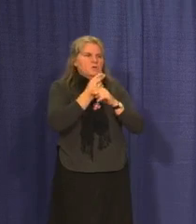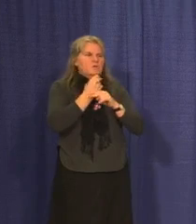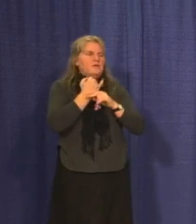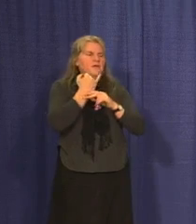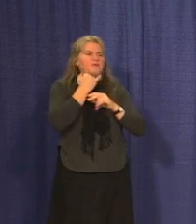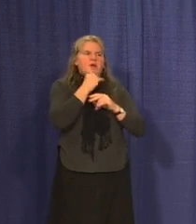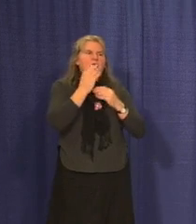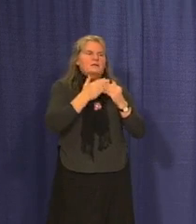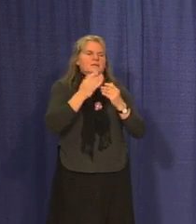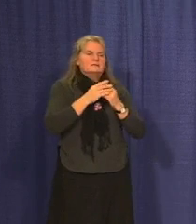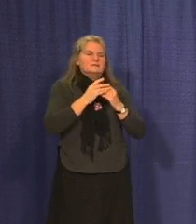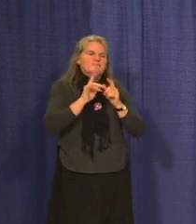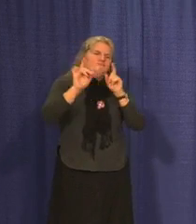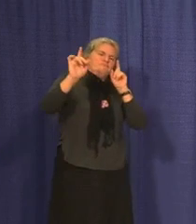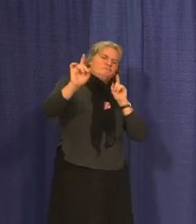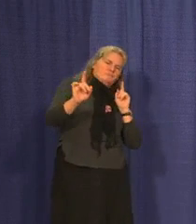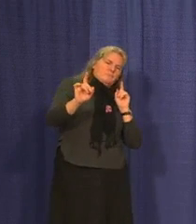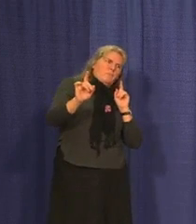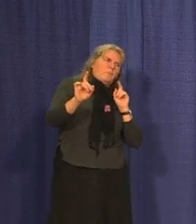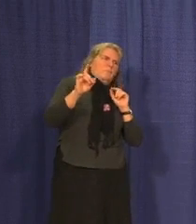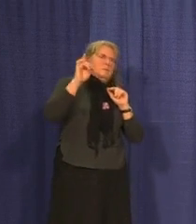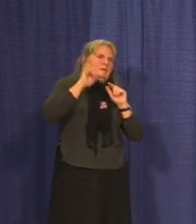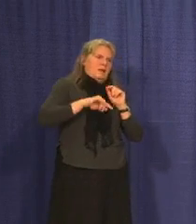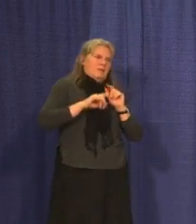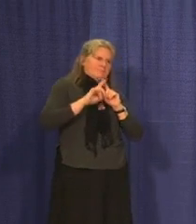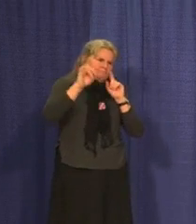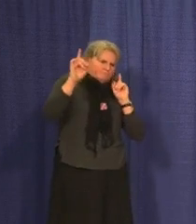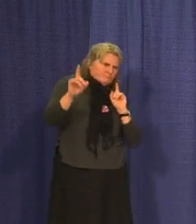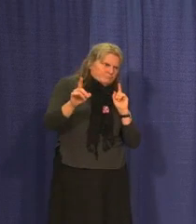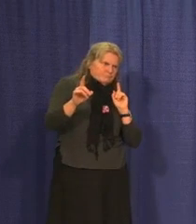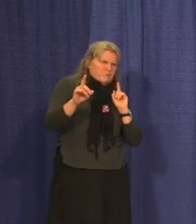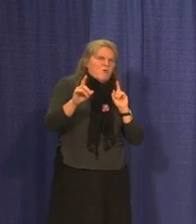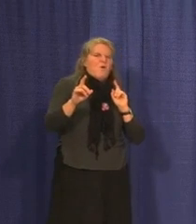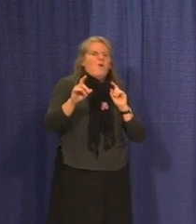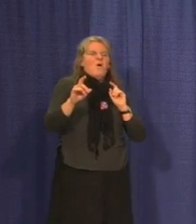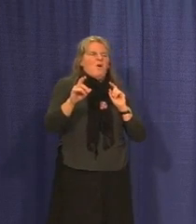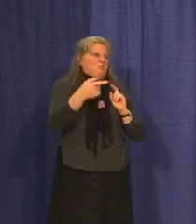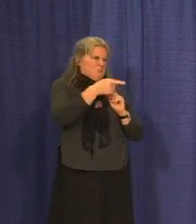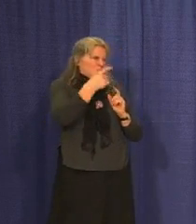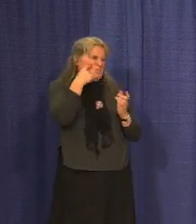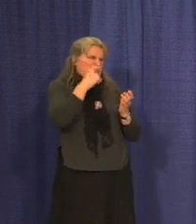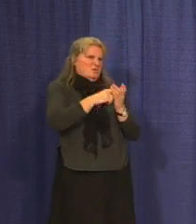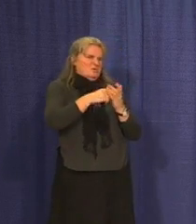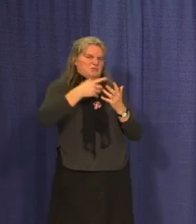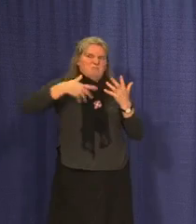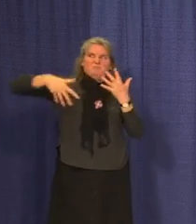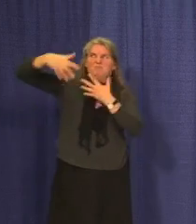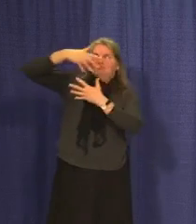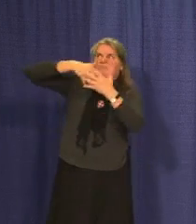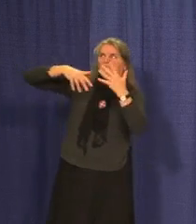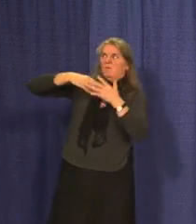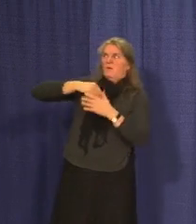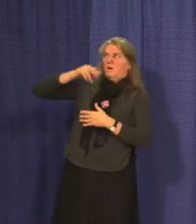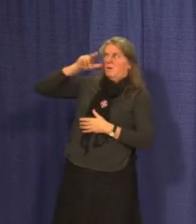physical distancing may be difficult or near impossible, and if you have been around town